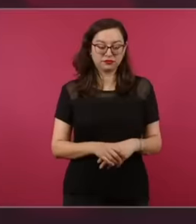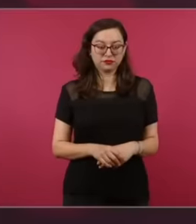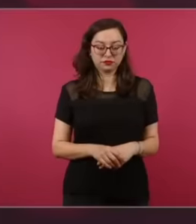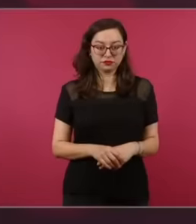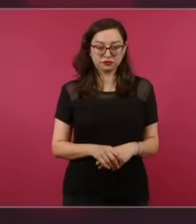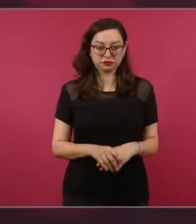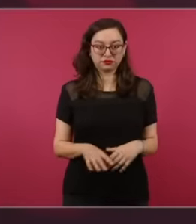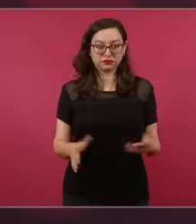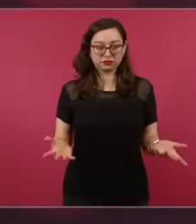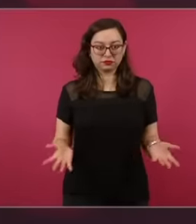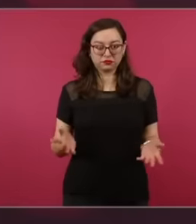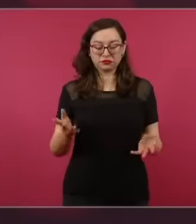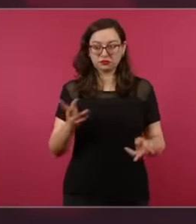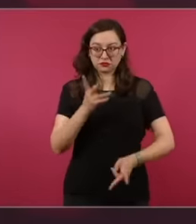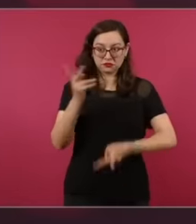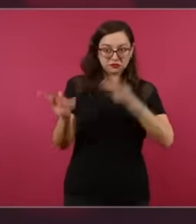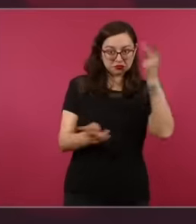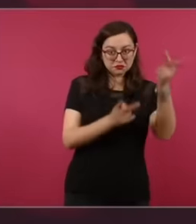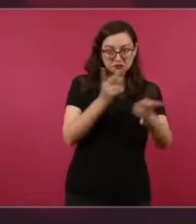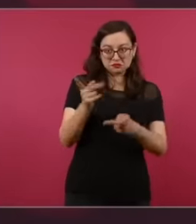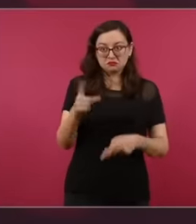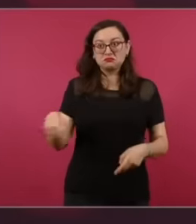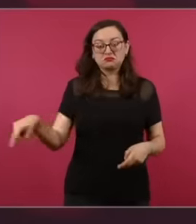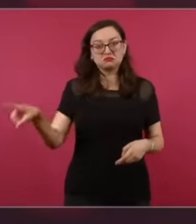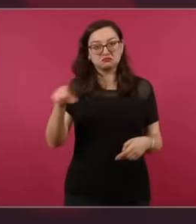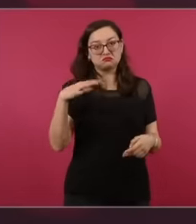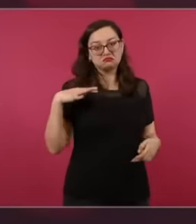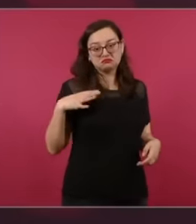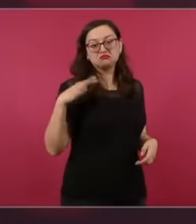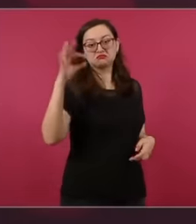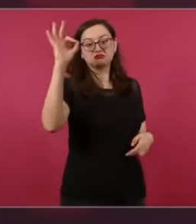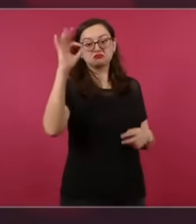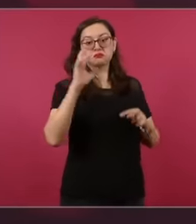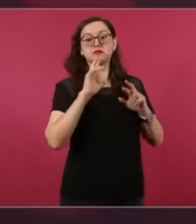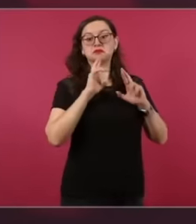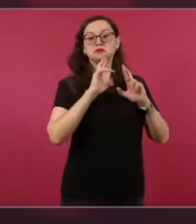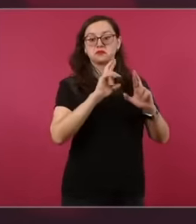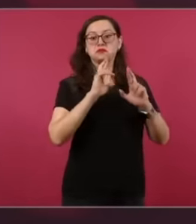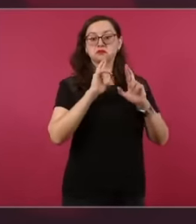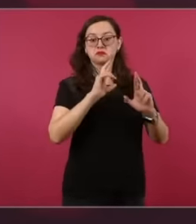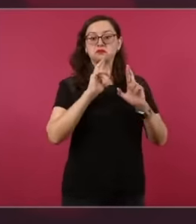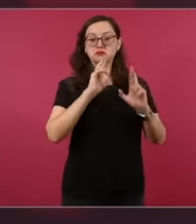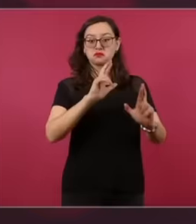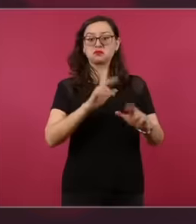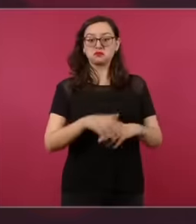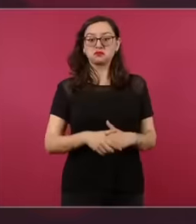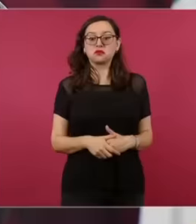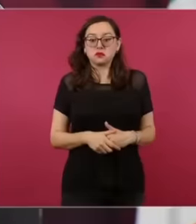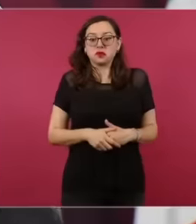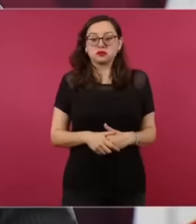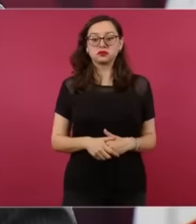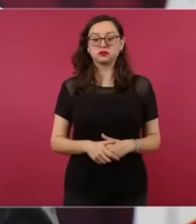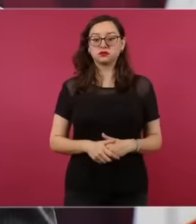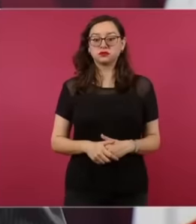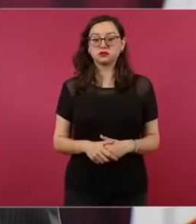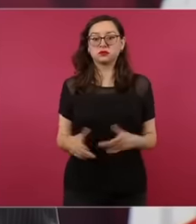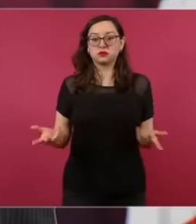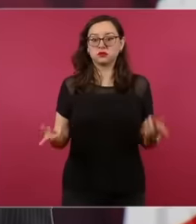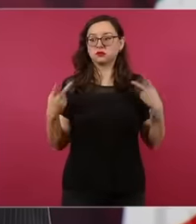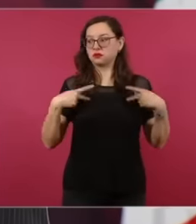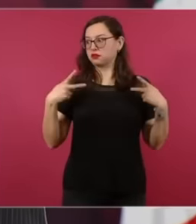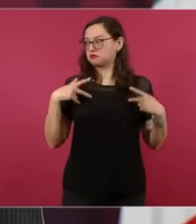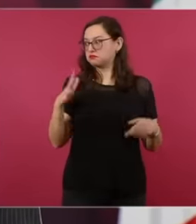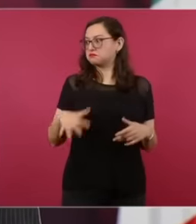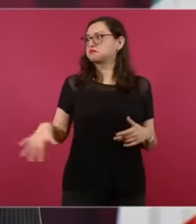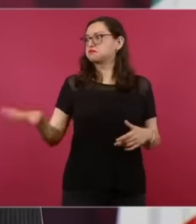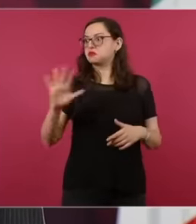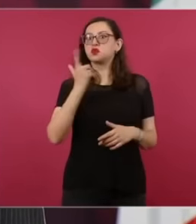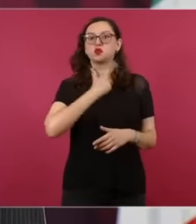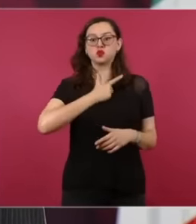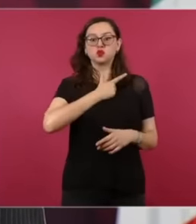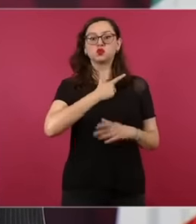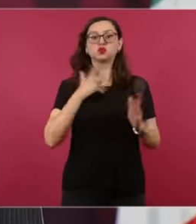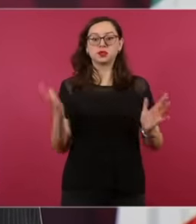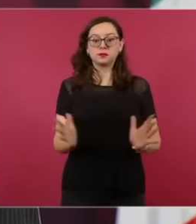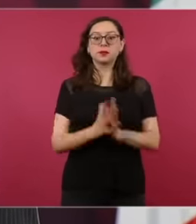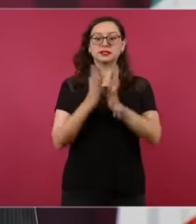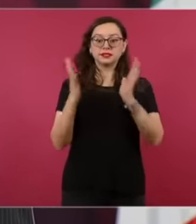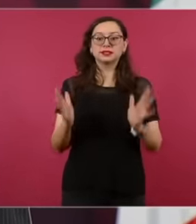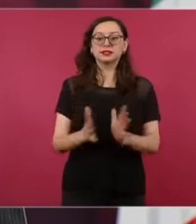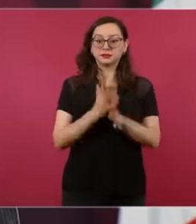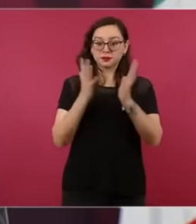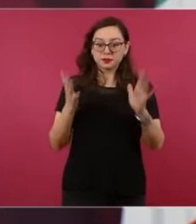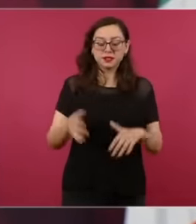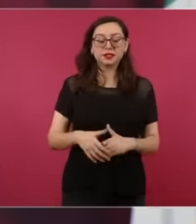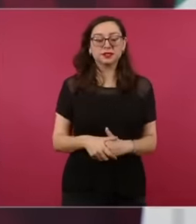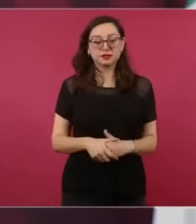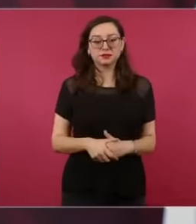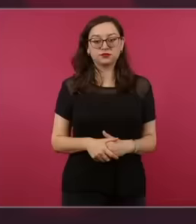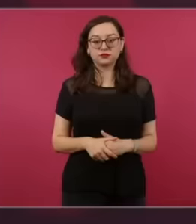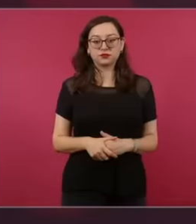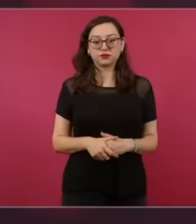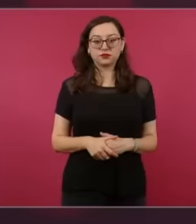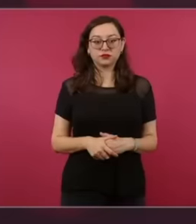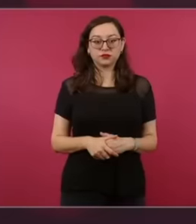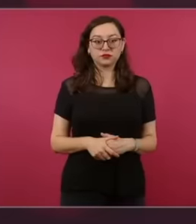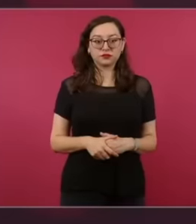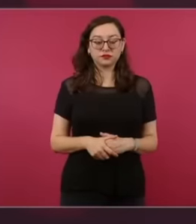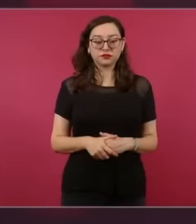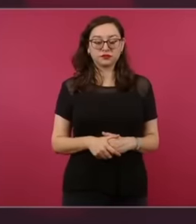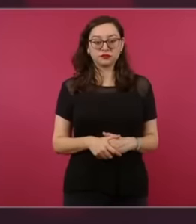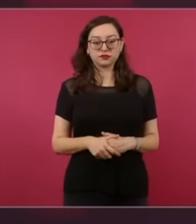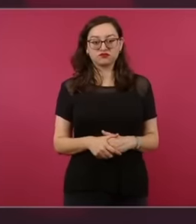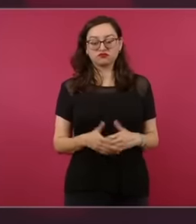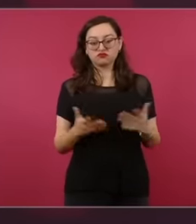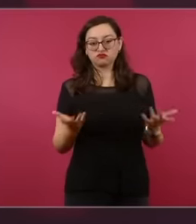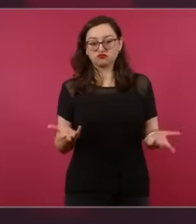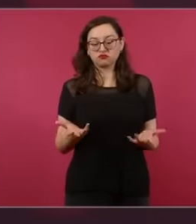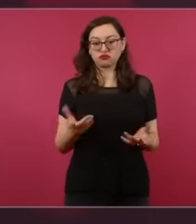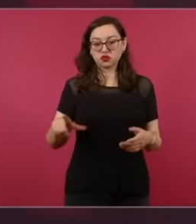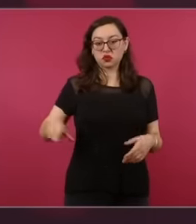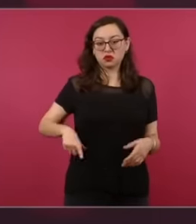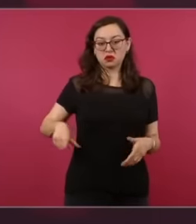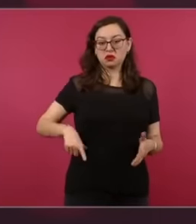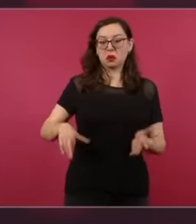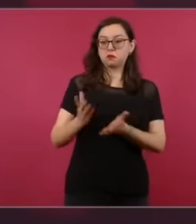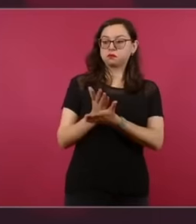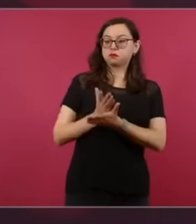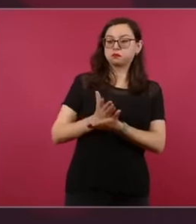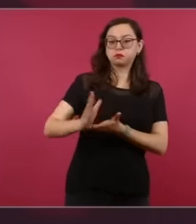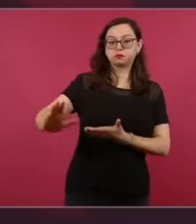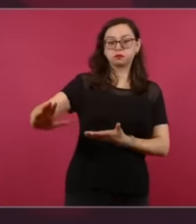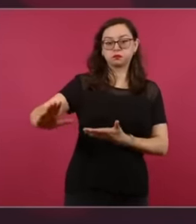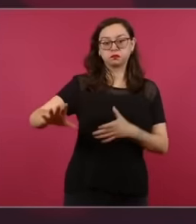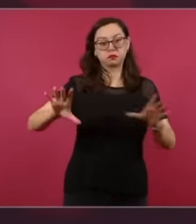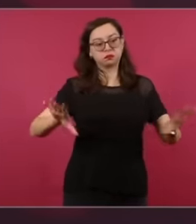Yes because they are a participatory people who do not want to be excluded and for decisions to be